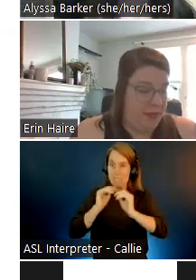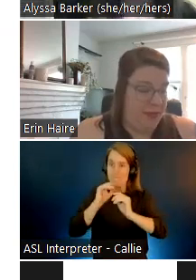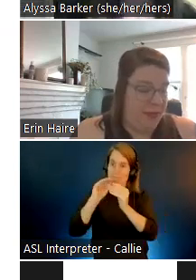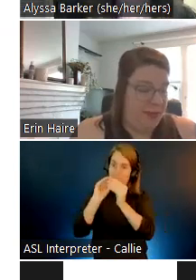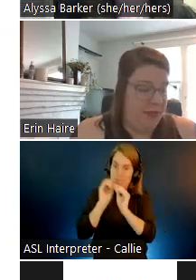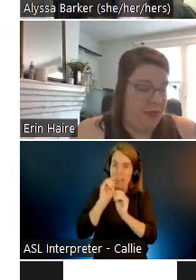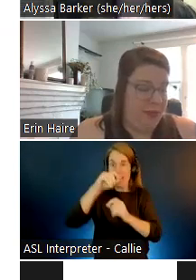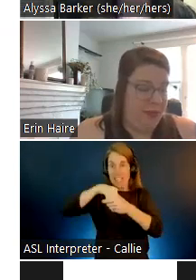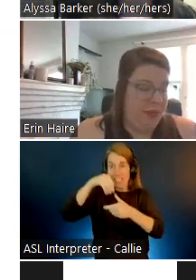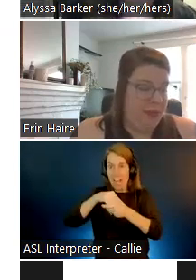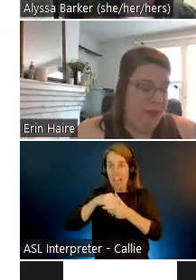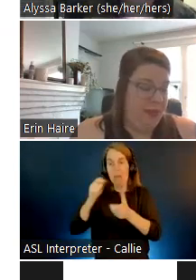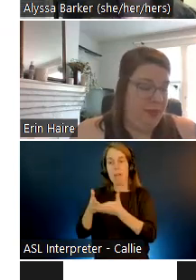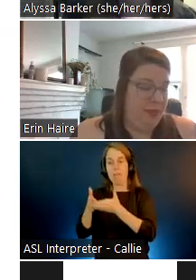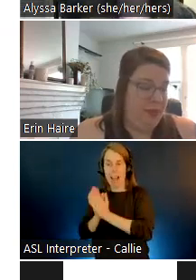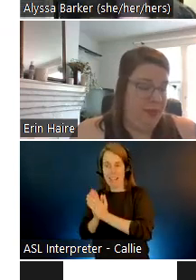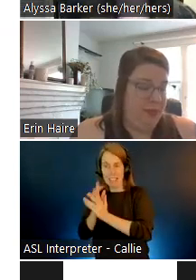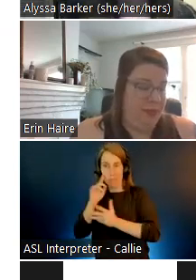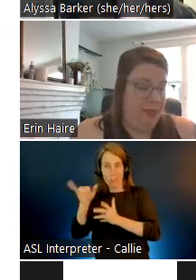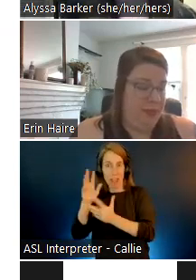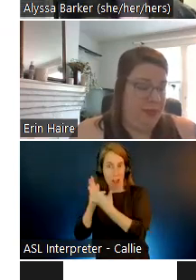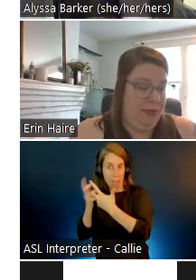it just kind of depends on the property Pete: i think so i think so